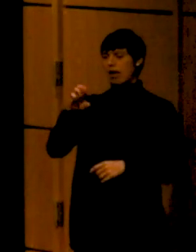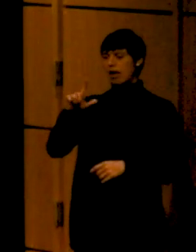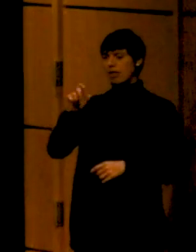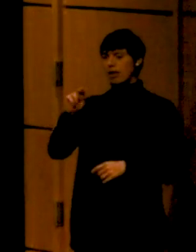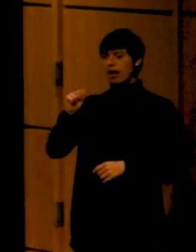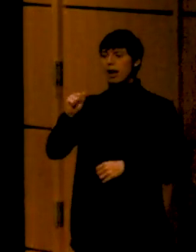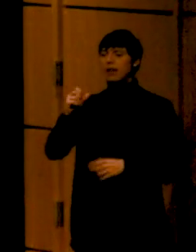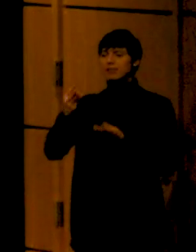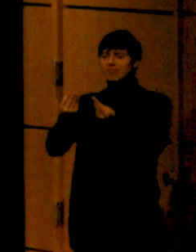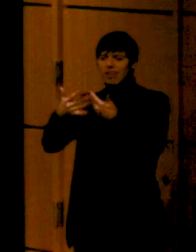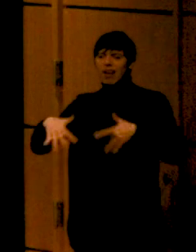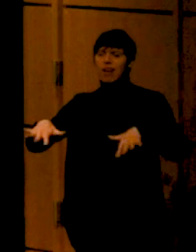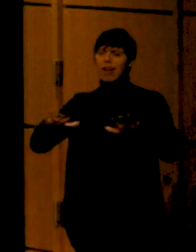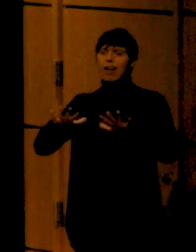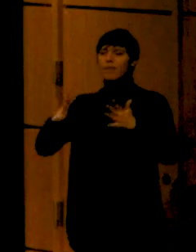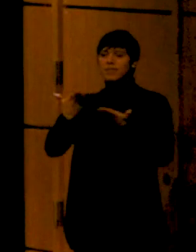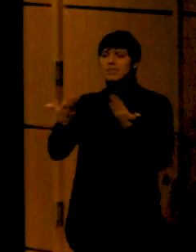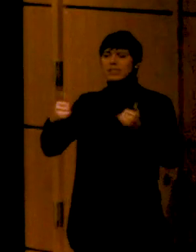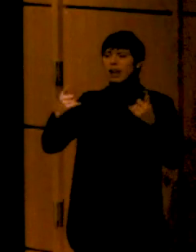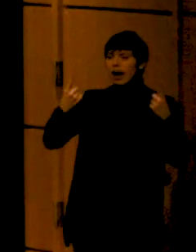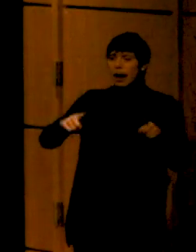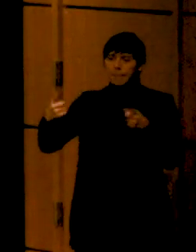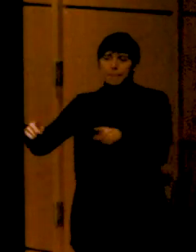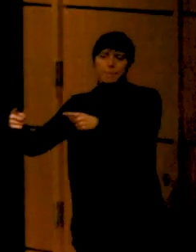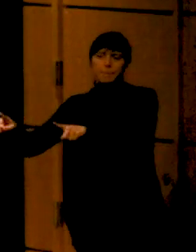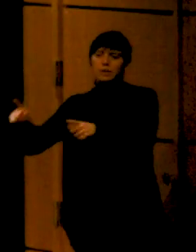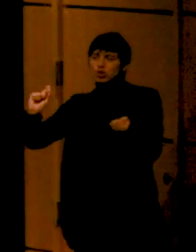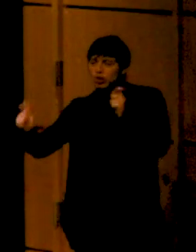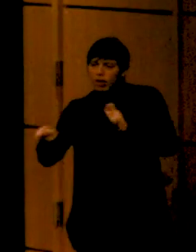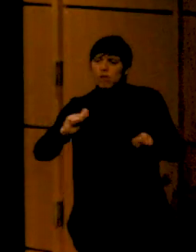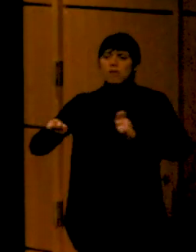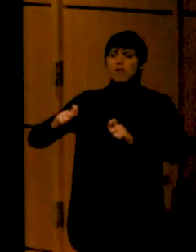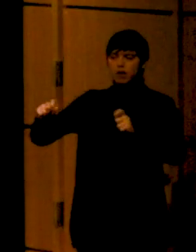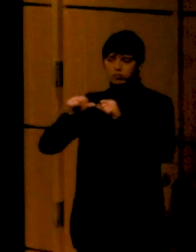A landscape that is ever changing.